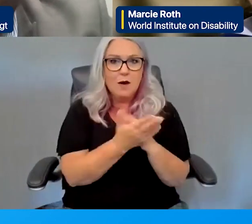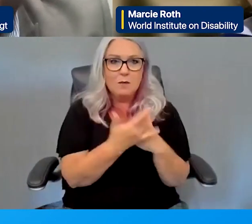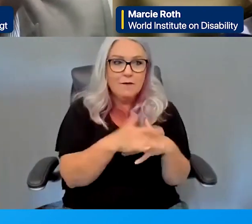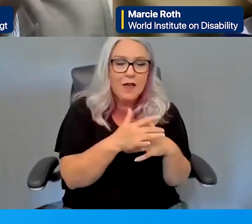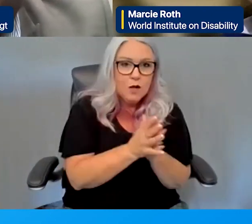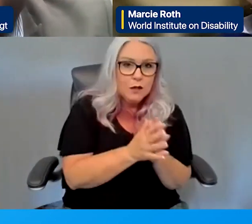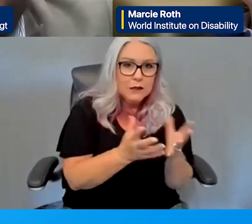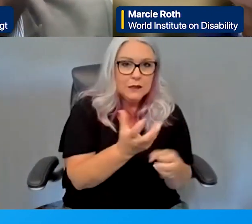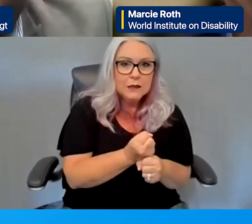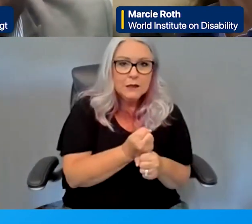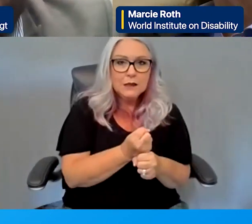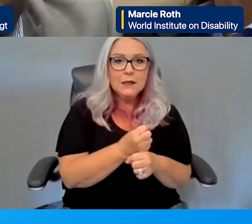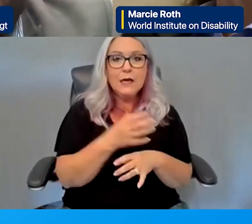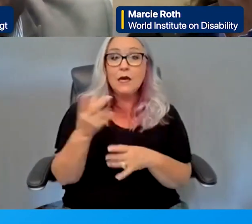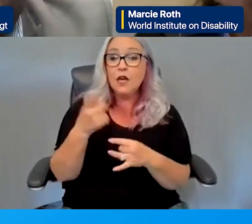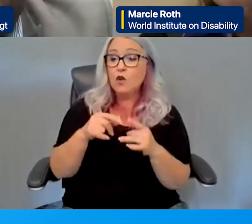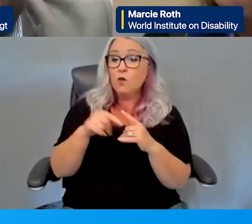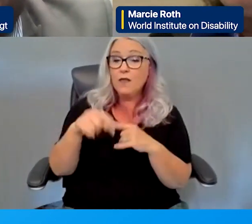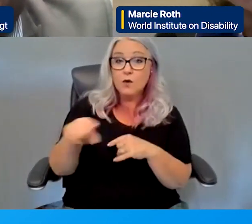when there is a new budget, a